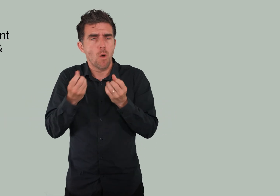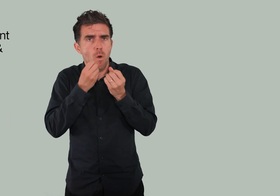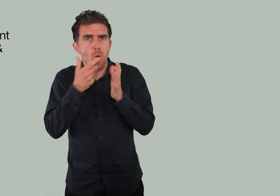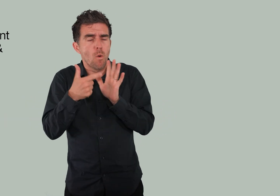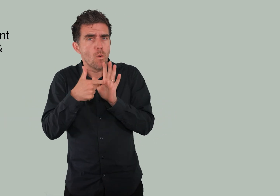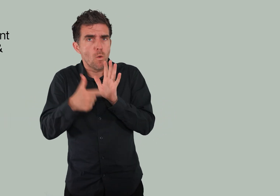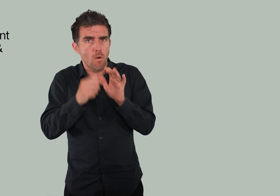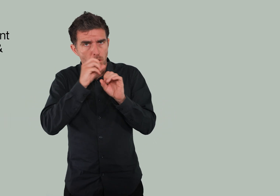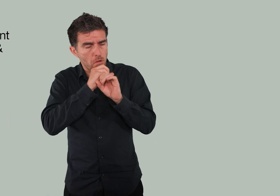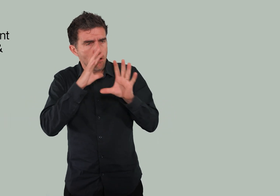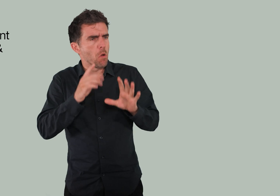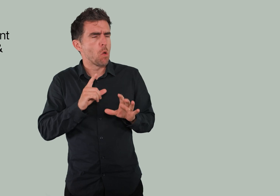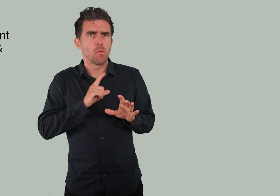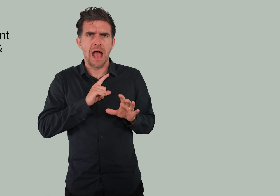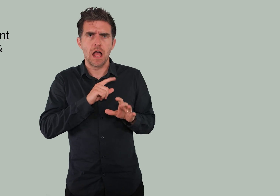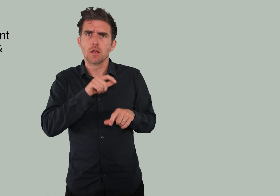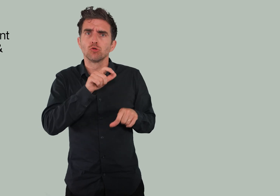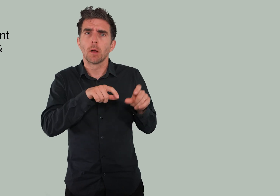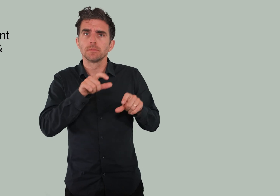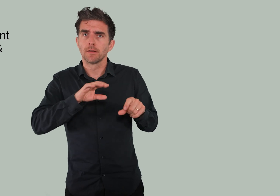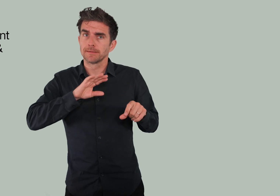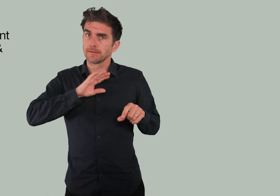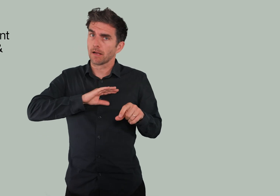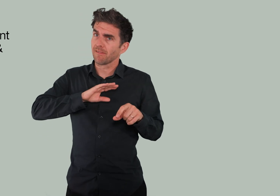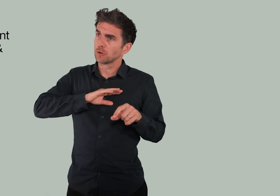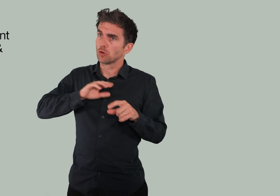provides rich insight into why customer satisfaction